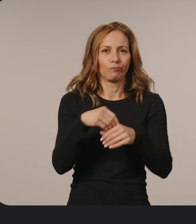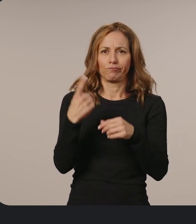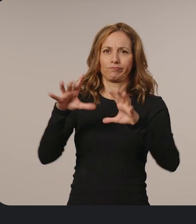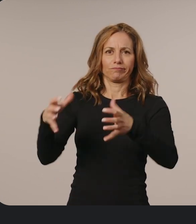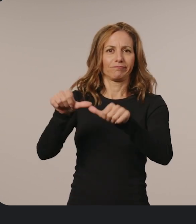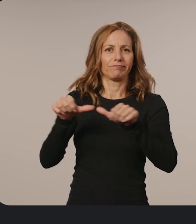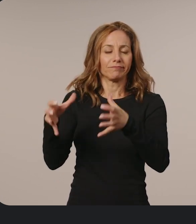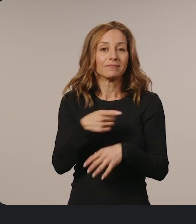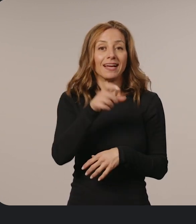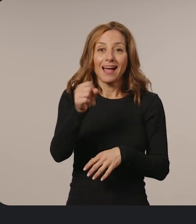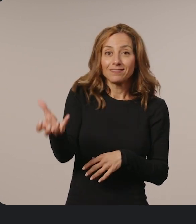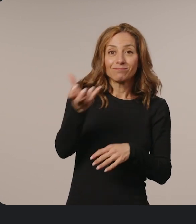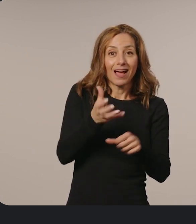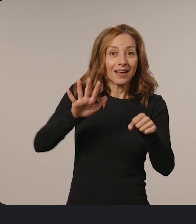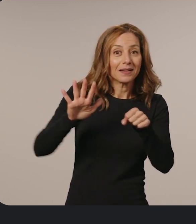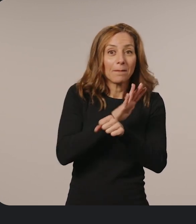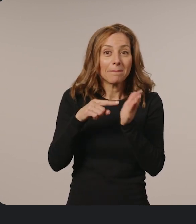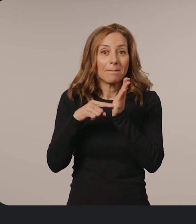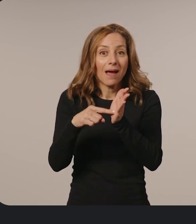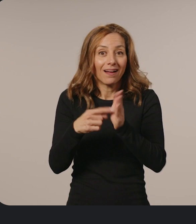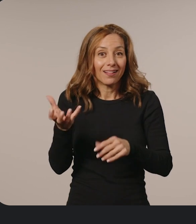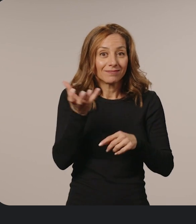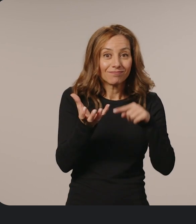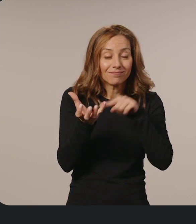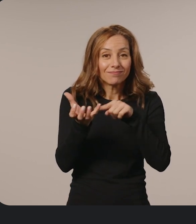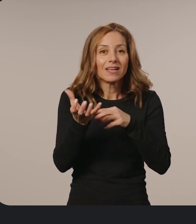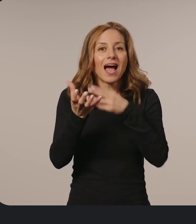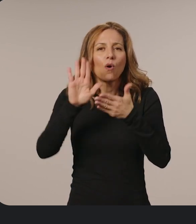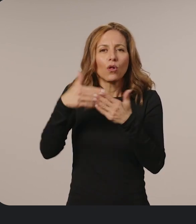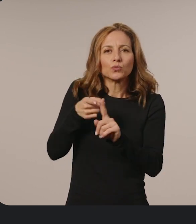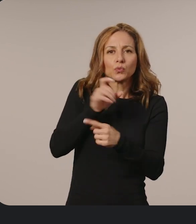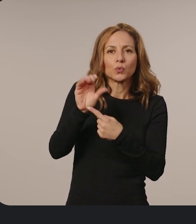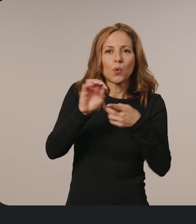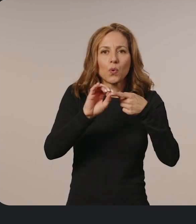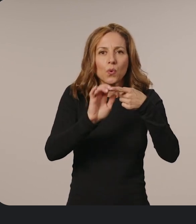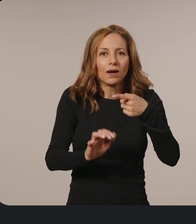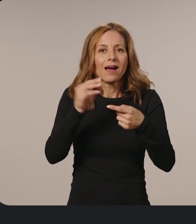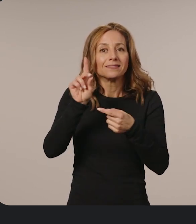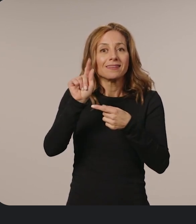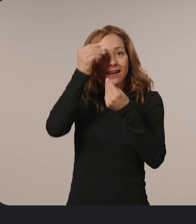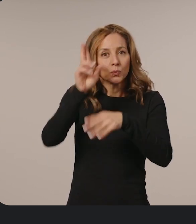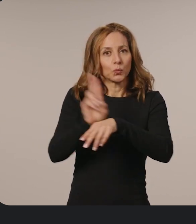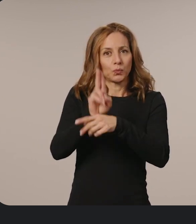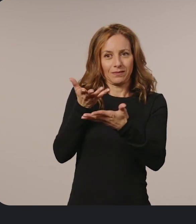ready-to-reuse models all in one place. You can get the complete model, all the source code,